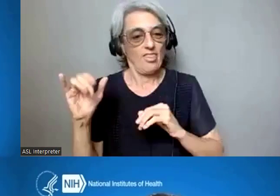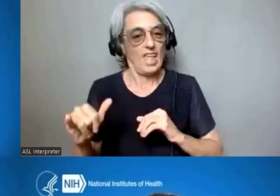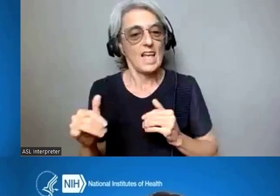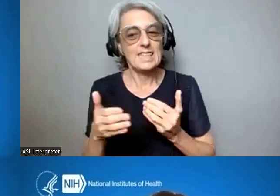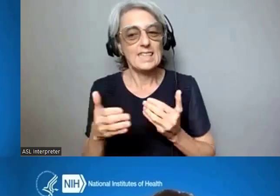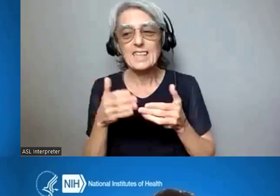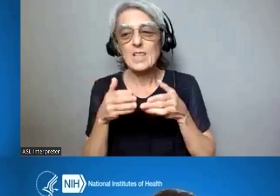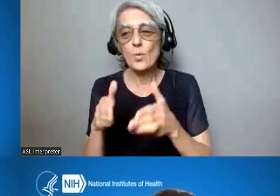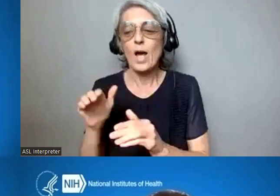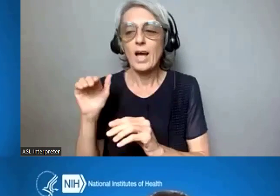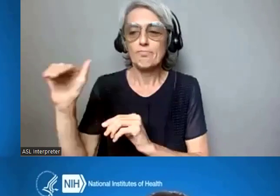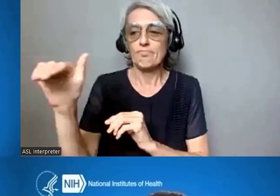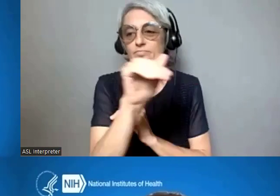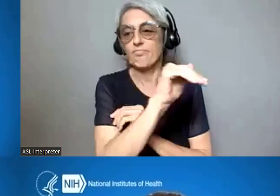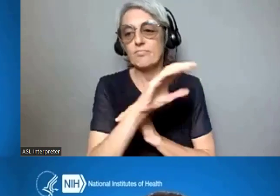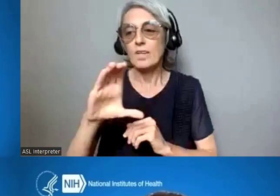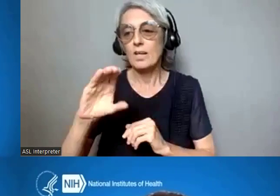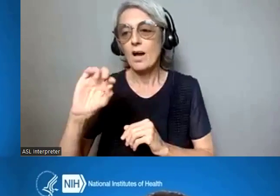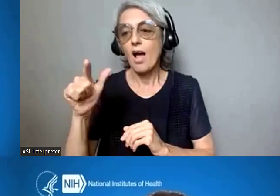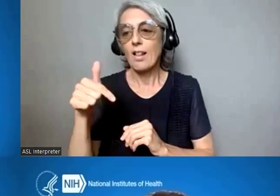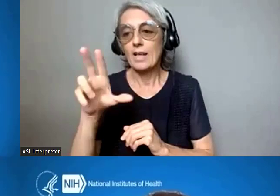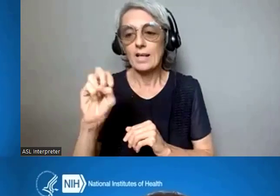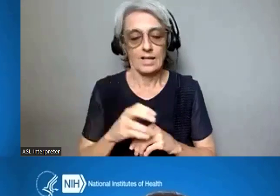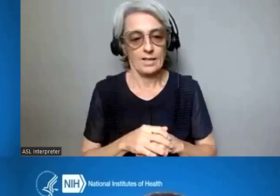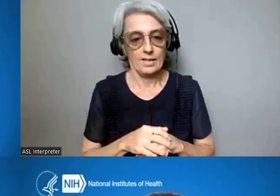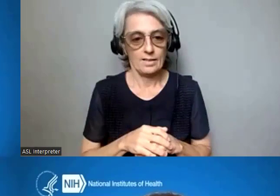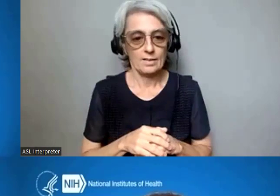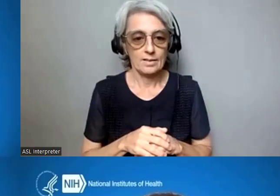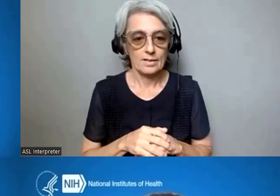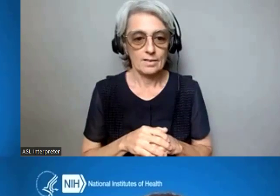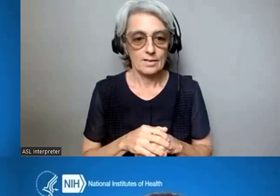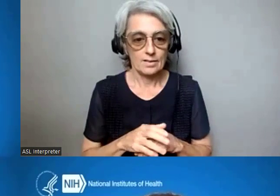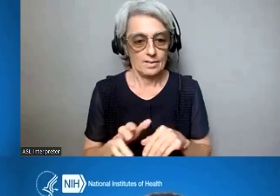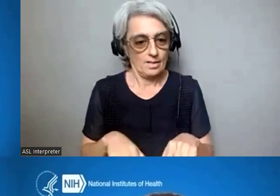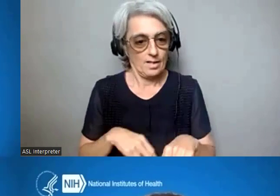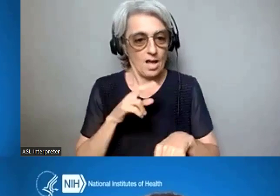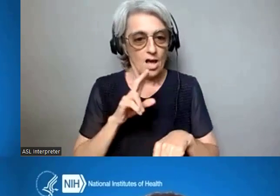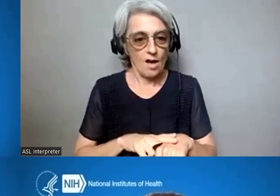and of course, as a good community member, you will read their applications as well.